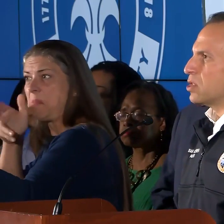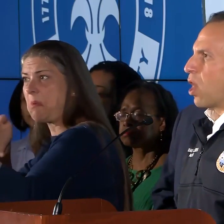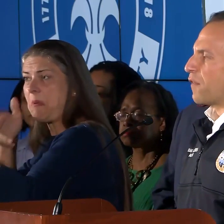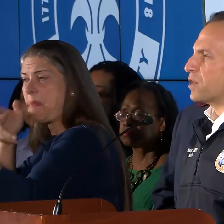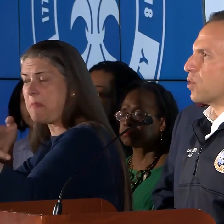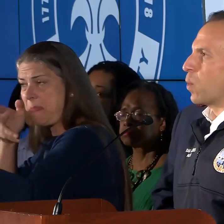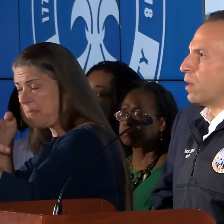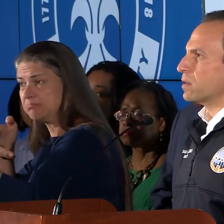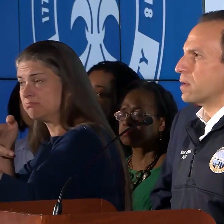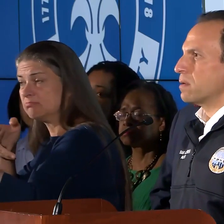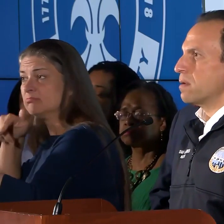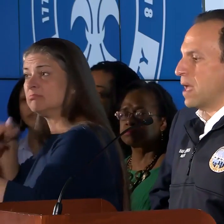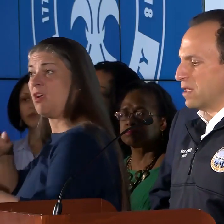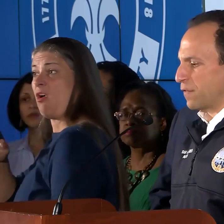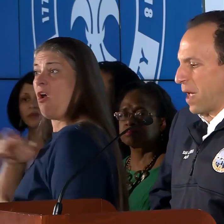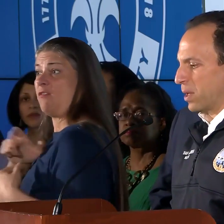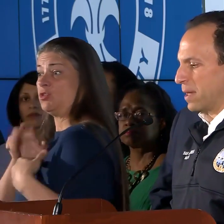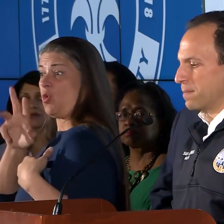the officer Wilt and his family.